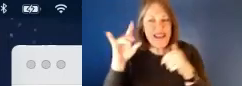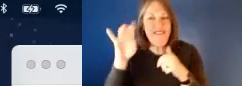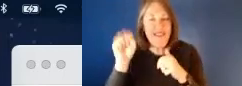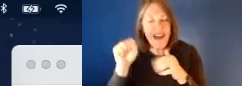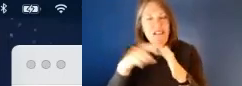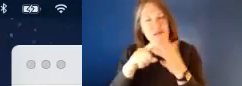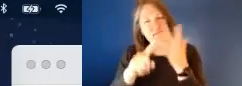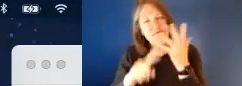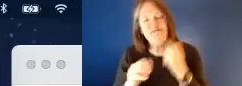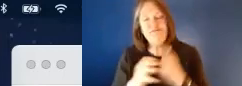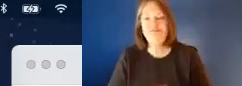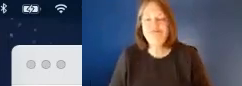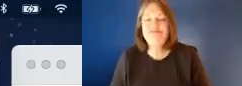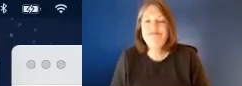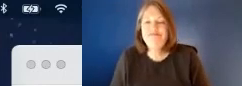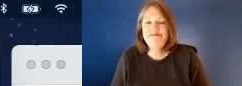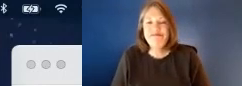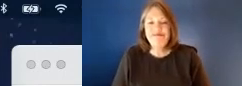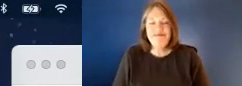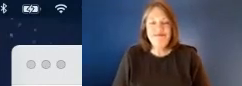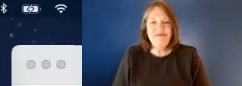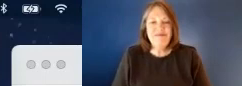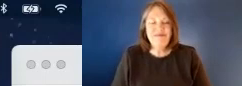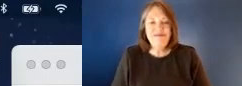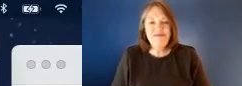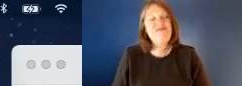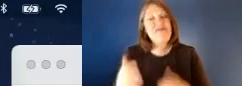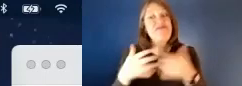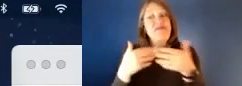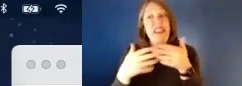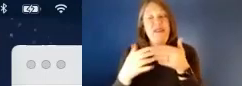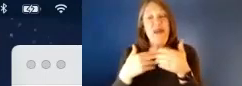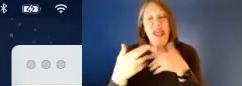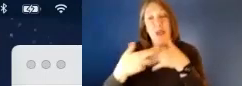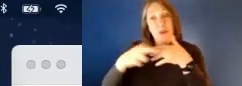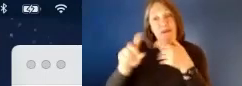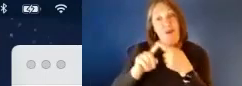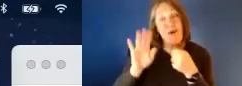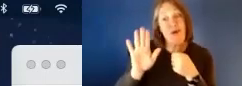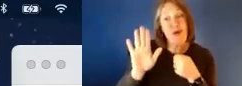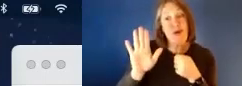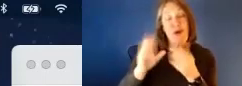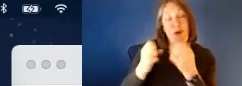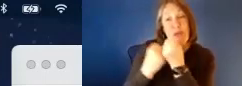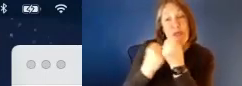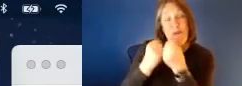07:21:24 So anyway, refer to your support whenever you need it.